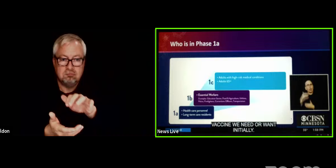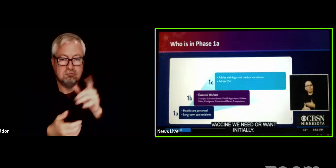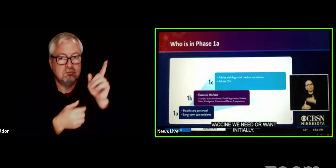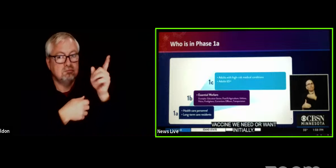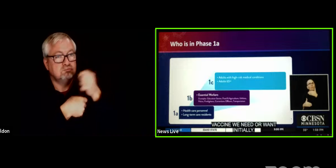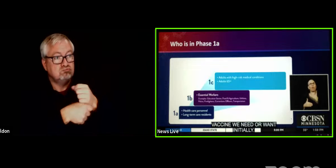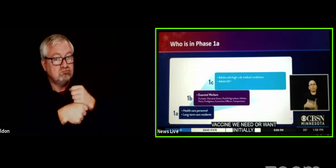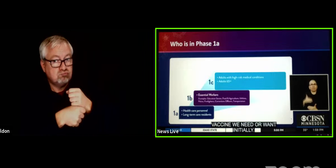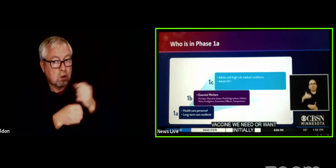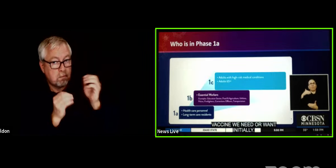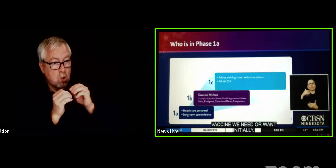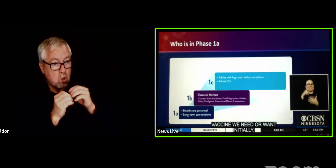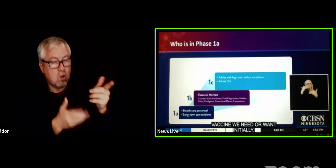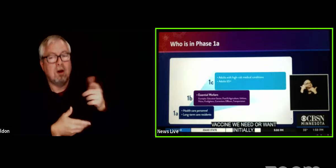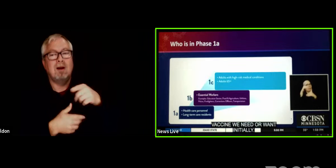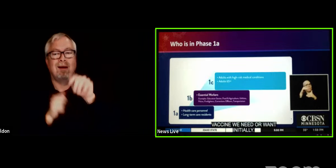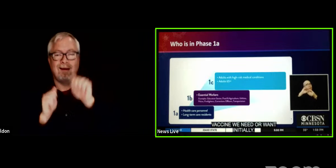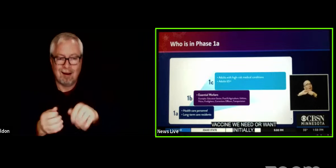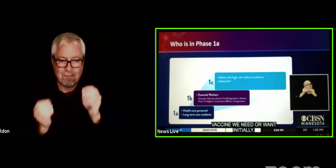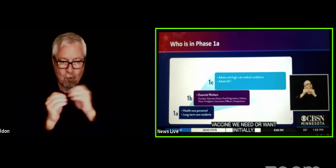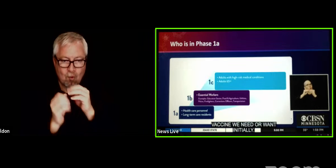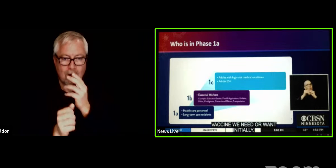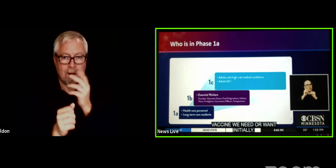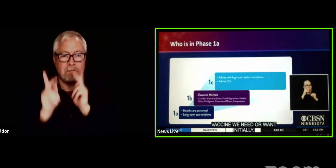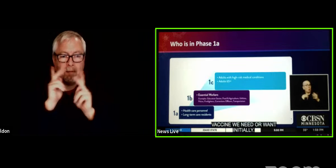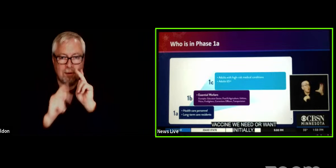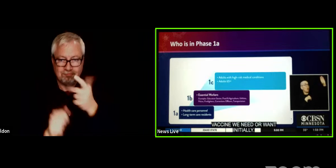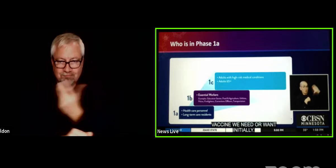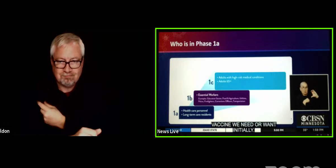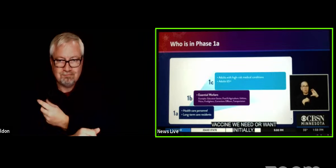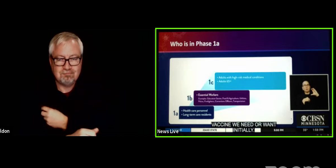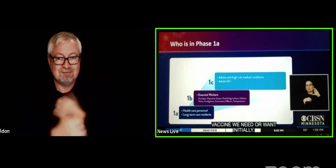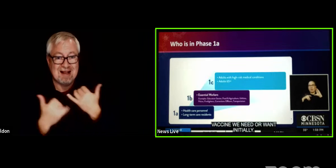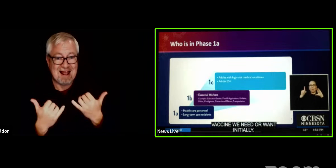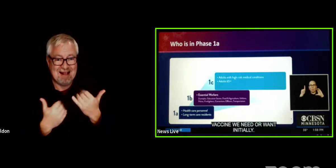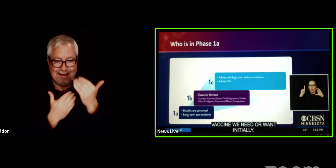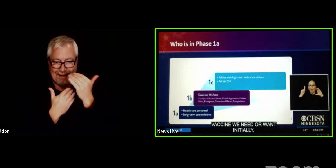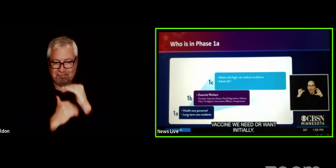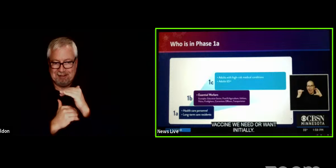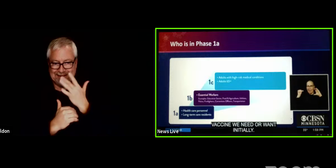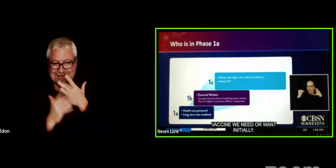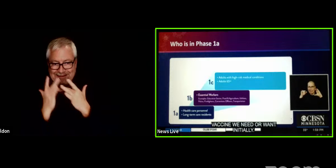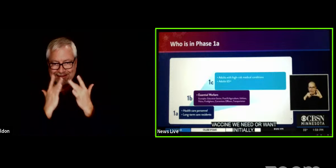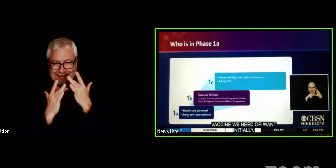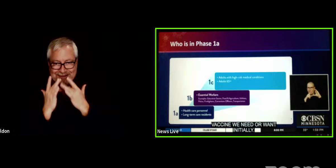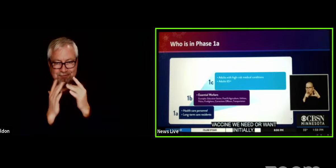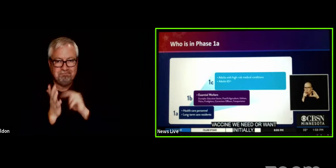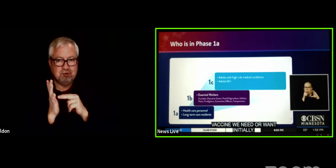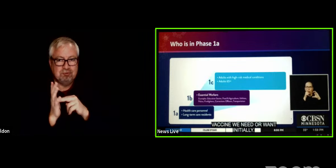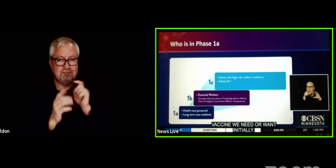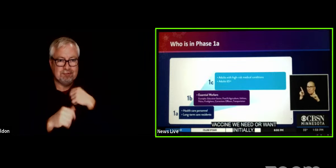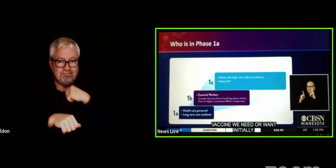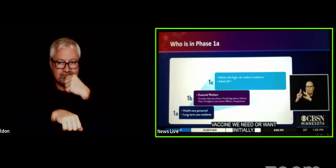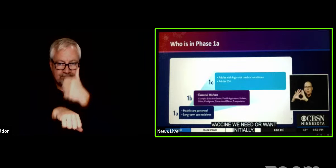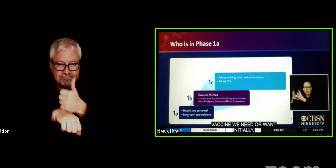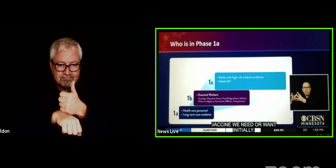WE'VE HAD TO PRIORITIZE WHO SHOULD RECEIVE VACCINE. AND AS YOU HEARD, THE NATIONAL ACADEMIES OF SCIENCE